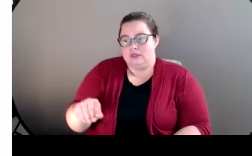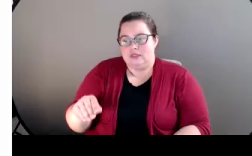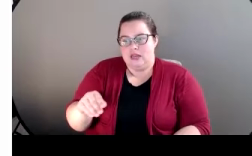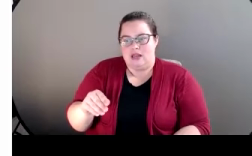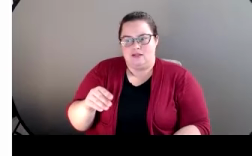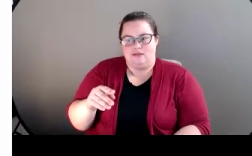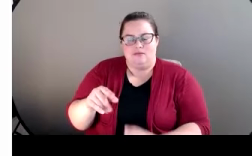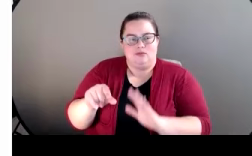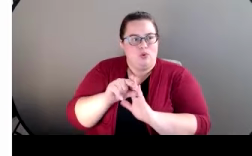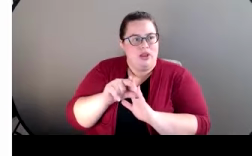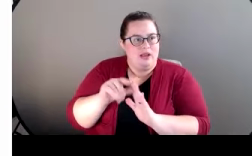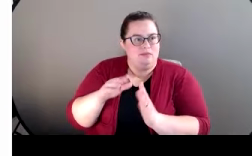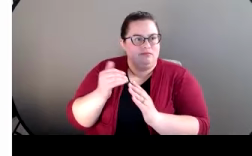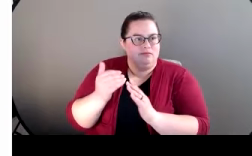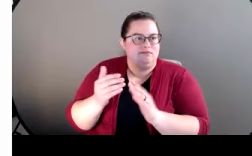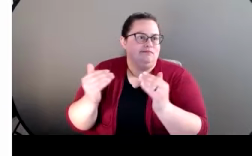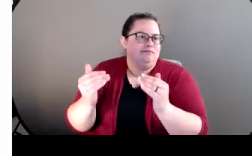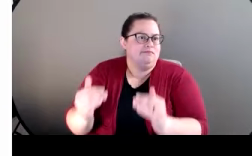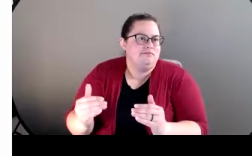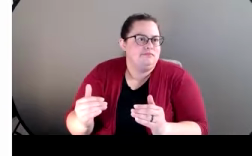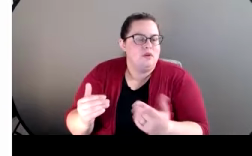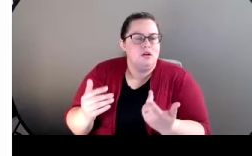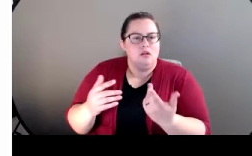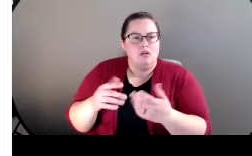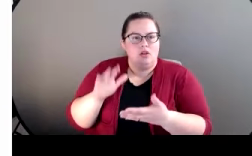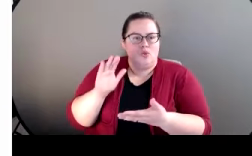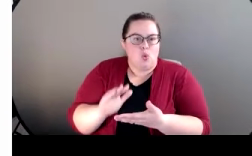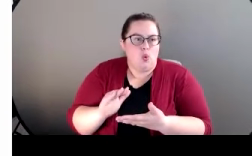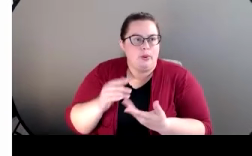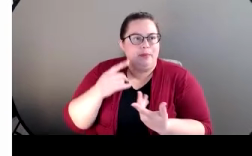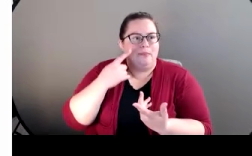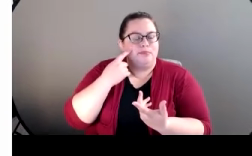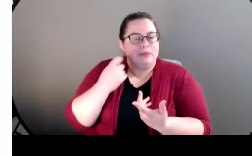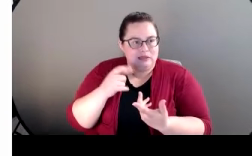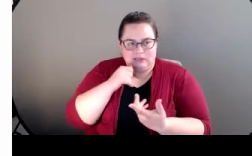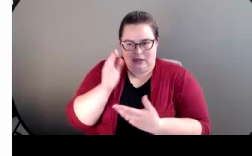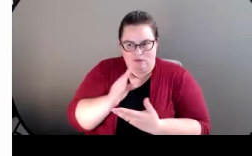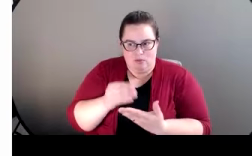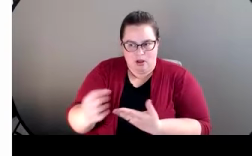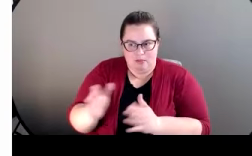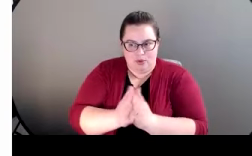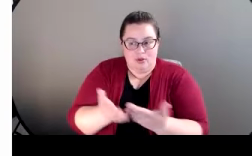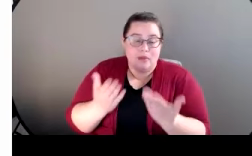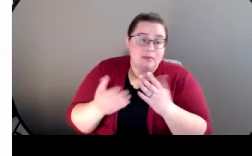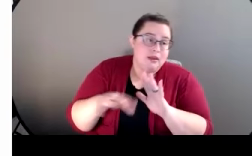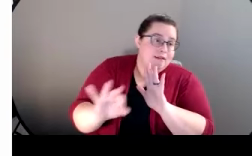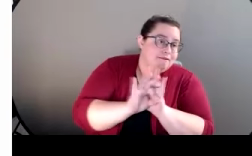because they never bought the textbook for the course. Maybe that grade was an F, maybe they would have earned an A